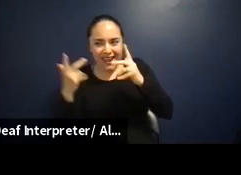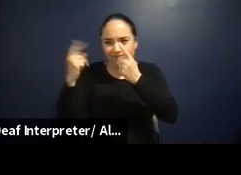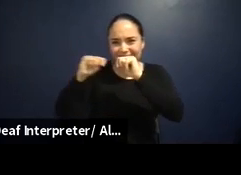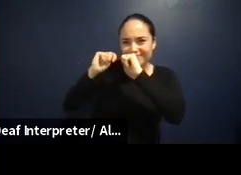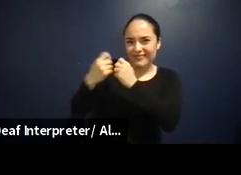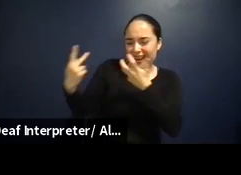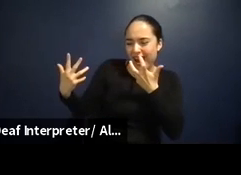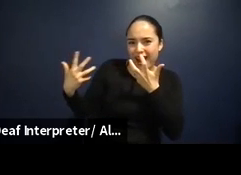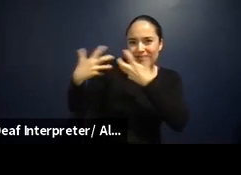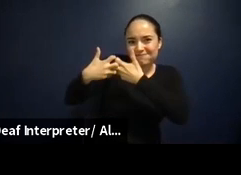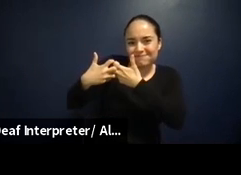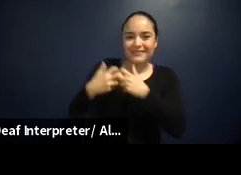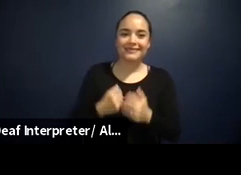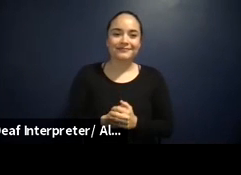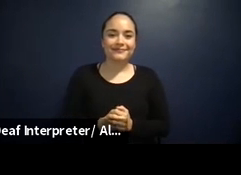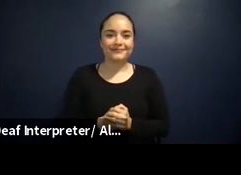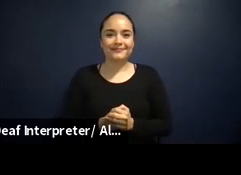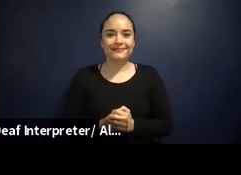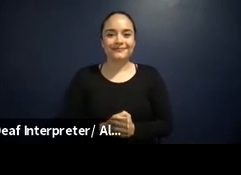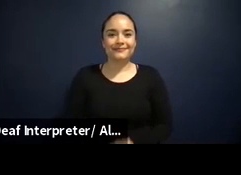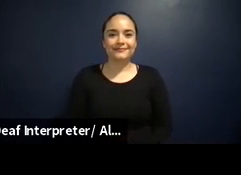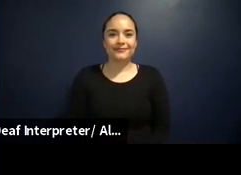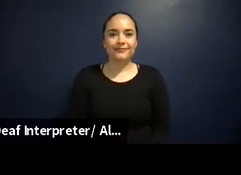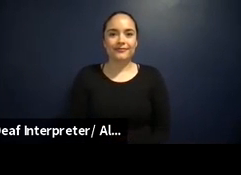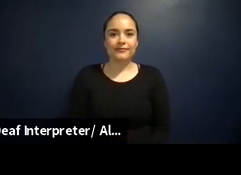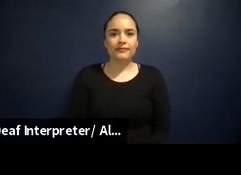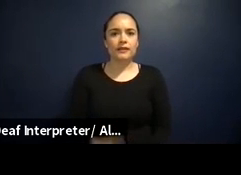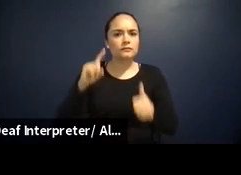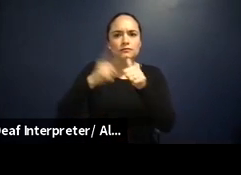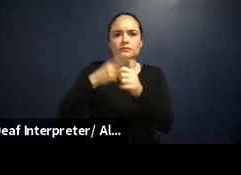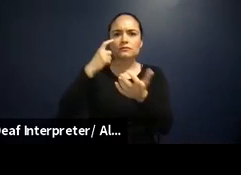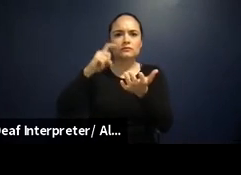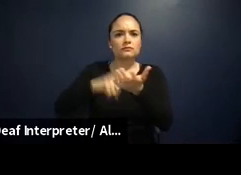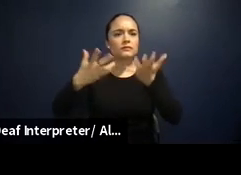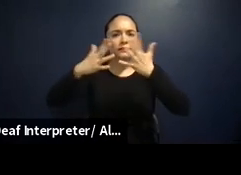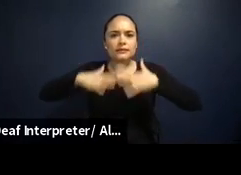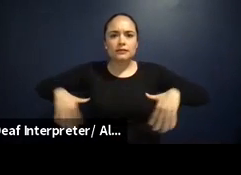to acknowledge that the Royal Ontario Museum is on what has been the ancestral lands of the Wendat,